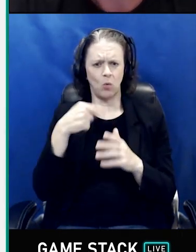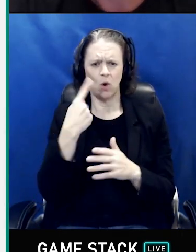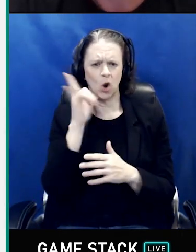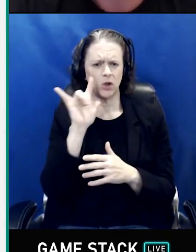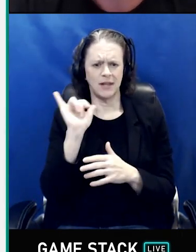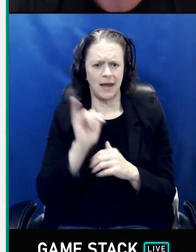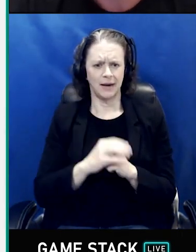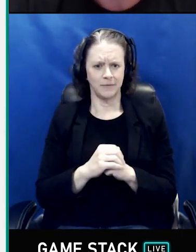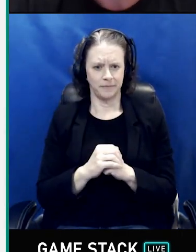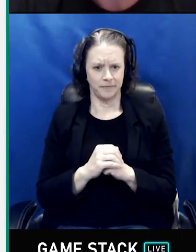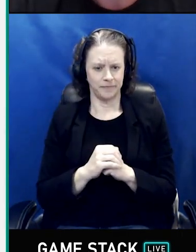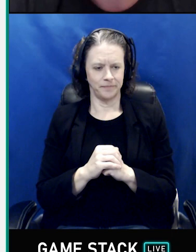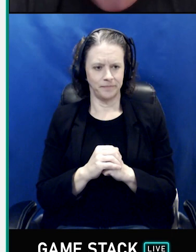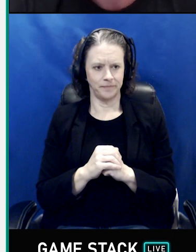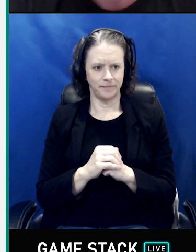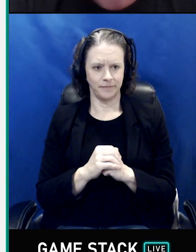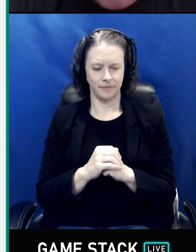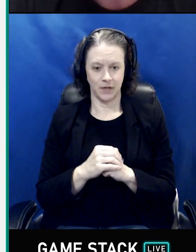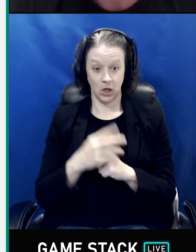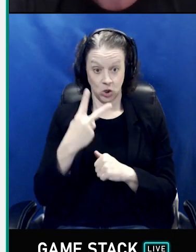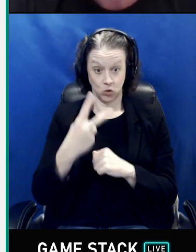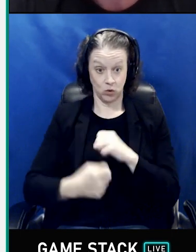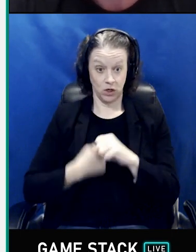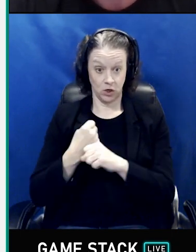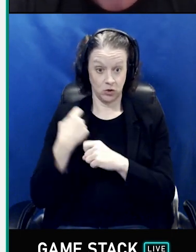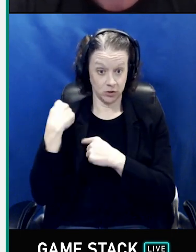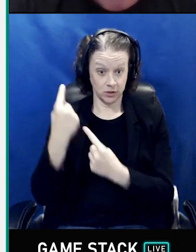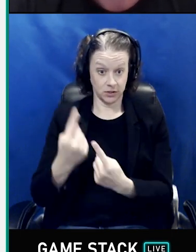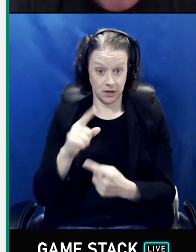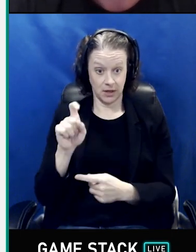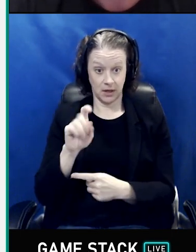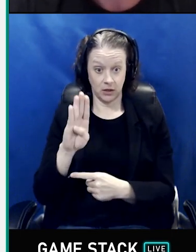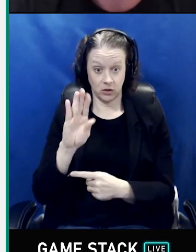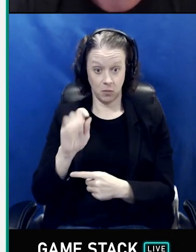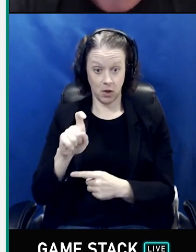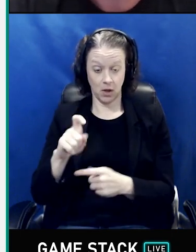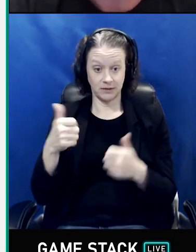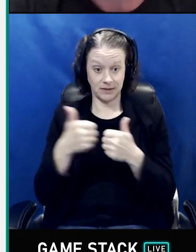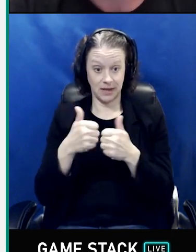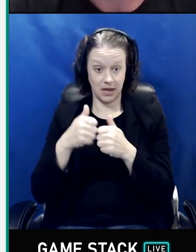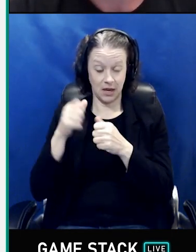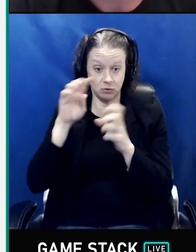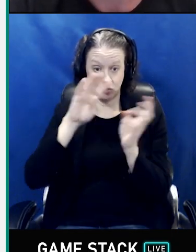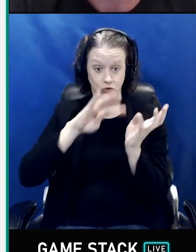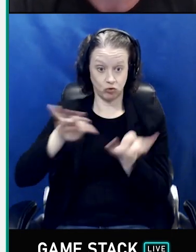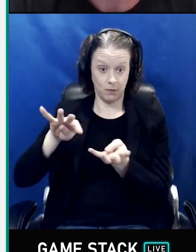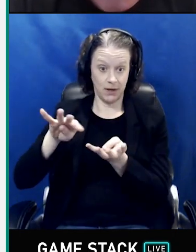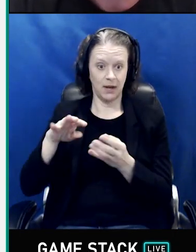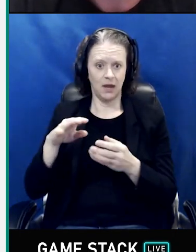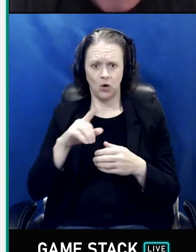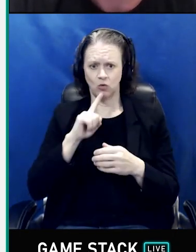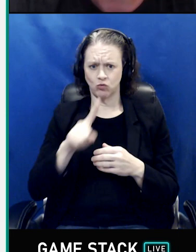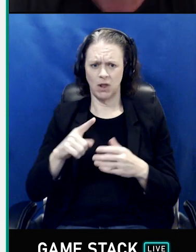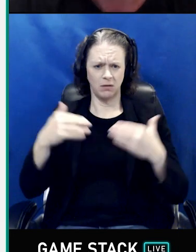So, over the past two years, Xbox Game Streaming has significantly scaled out our capabilities,